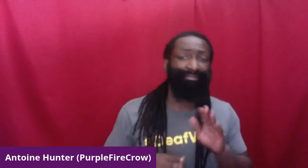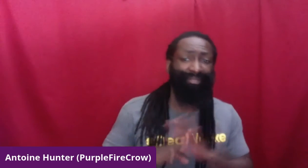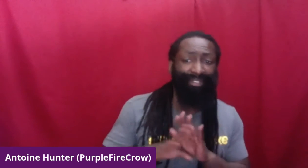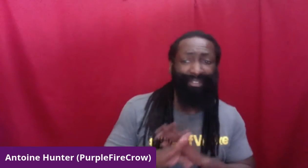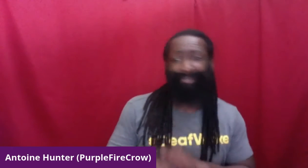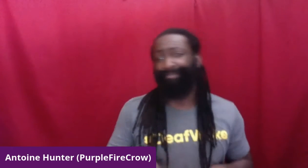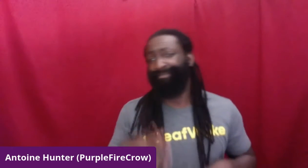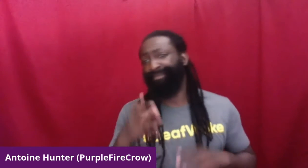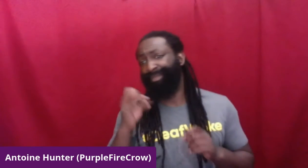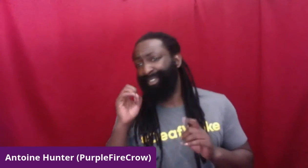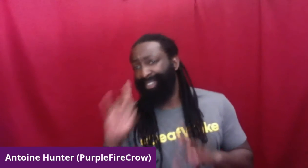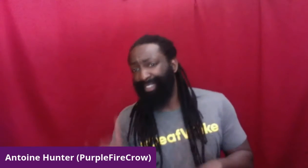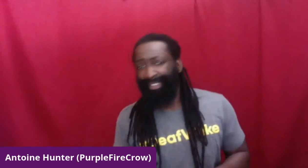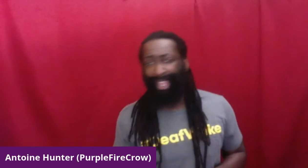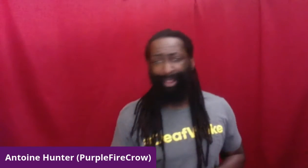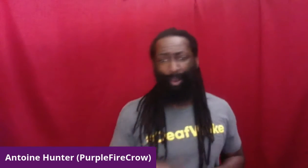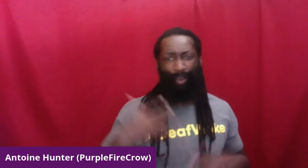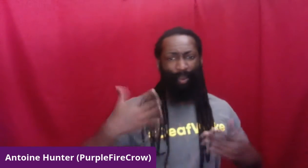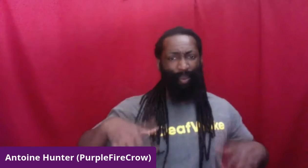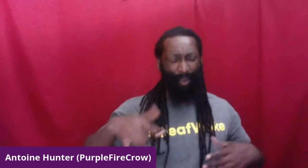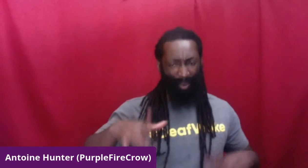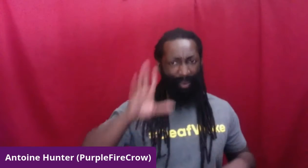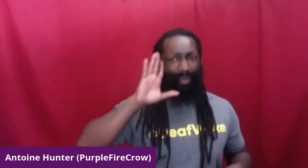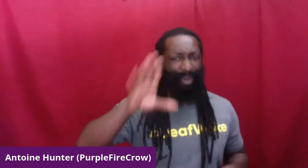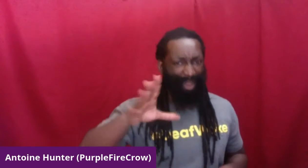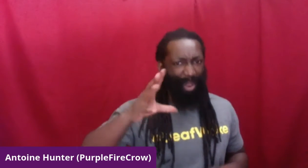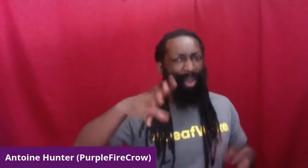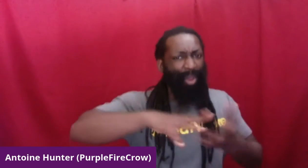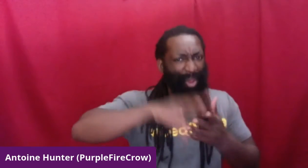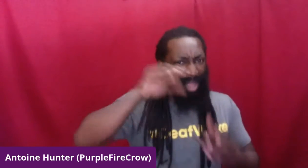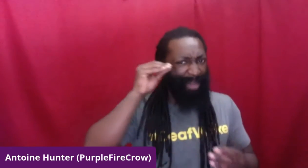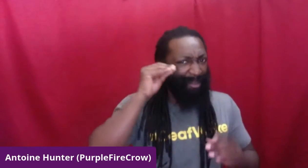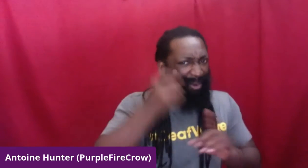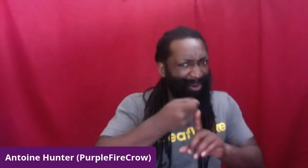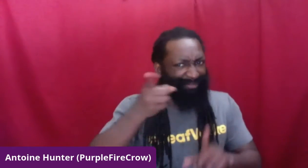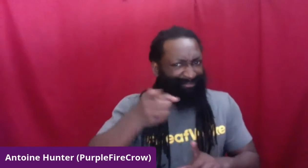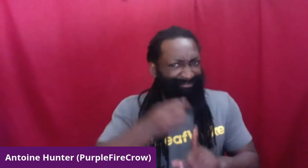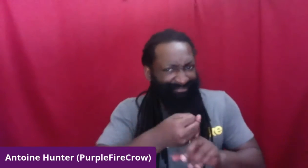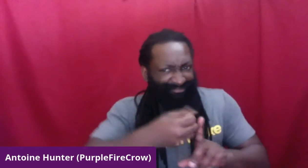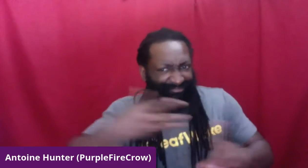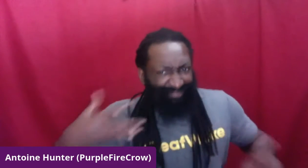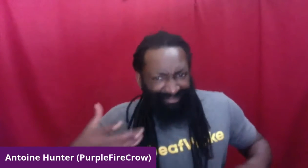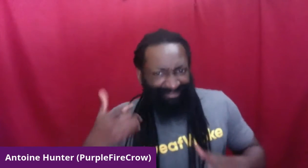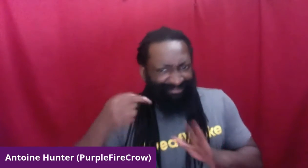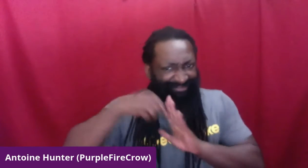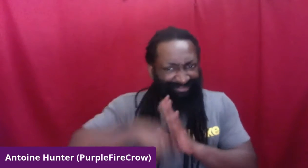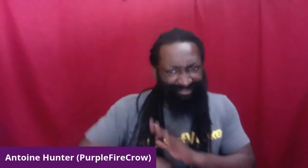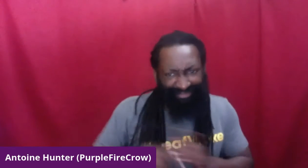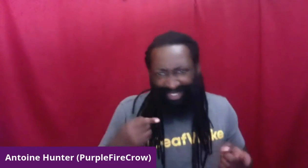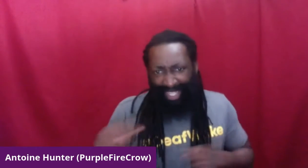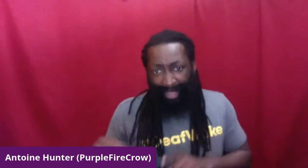post in the Mental Health Arts Community Development, and in special education arenas.